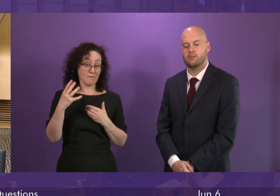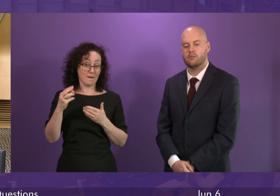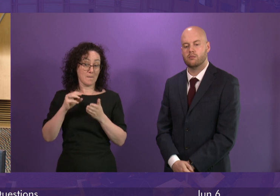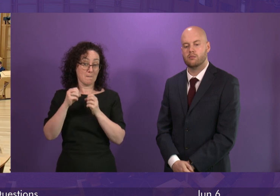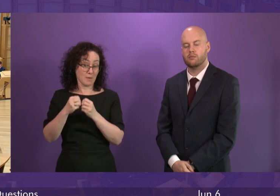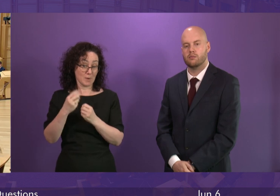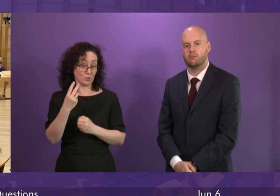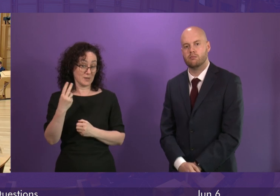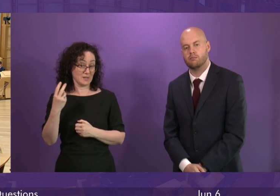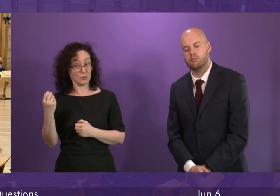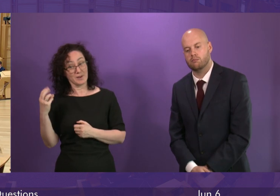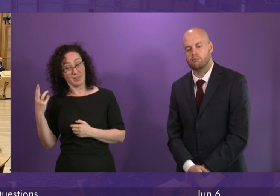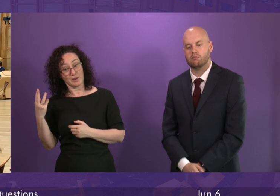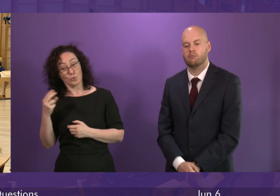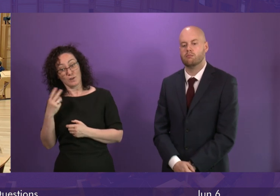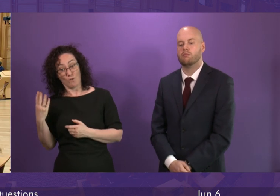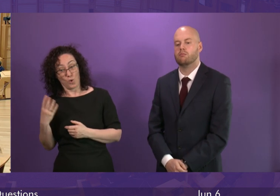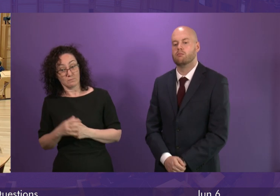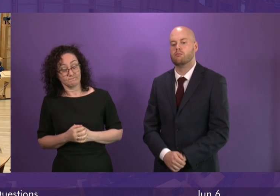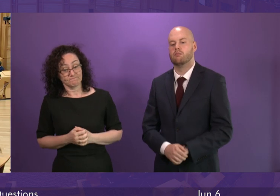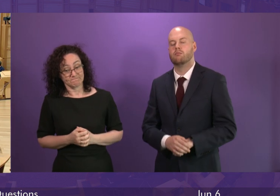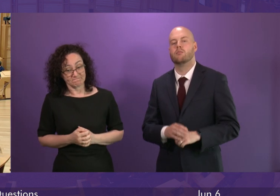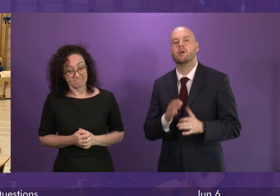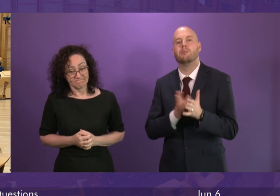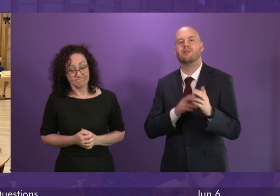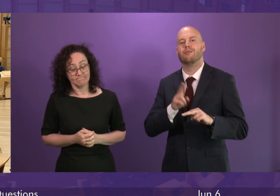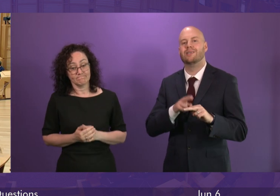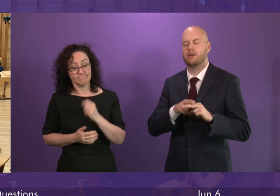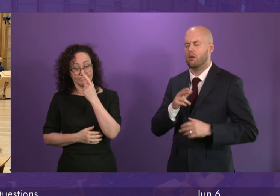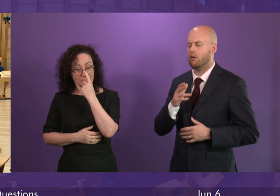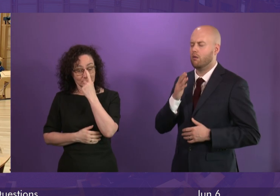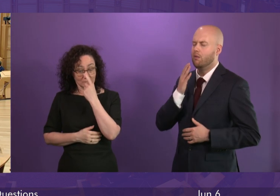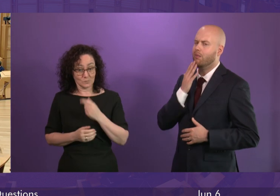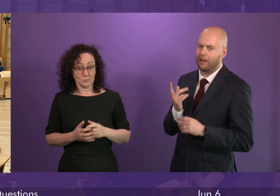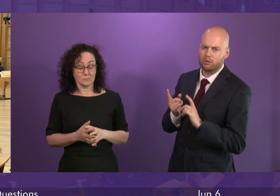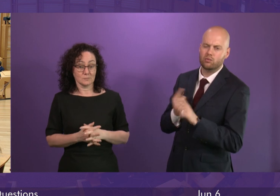could have been around £2.5 billion by 2023-24. Murdo Fraser: Of course, in addition to the